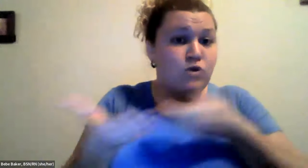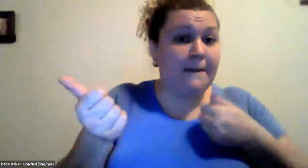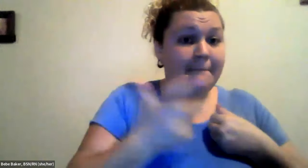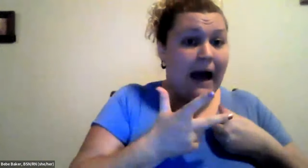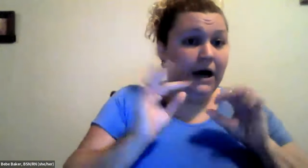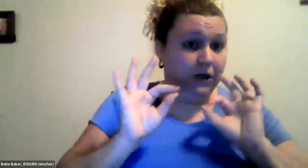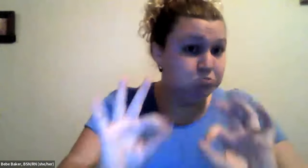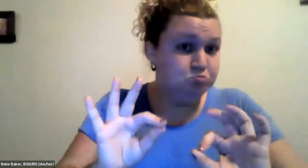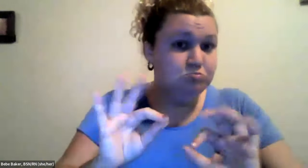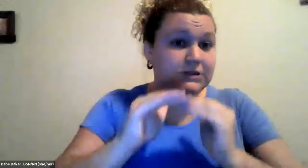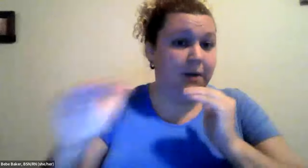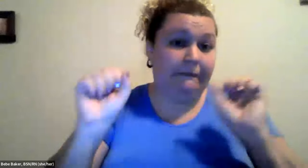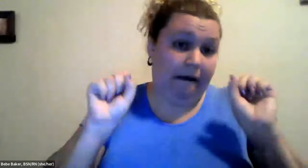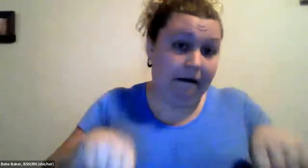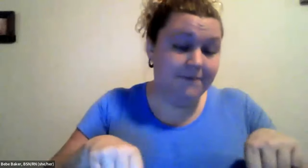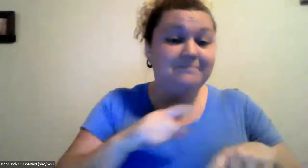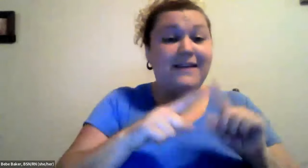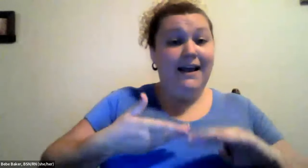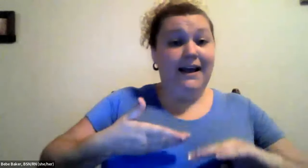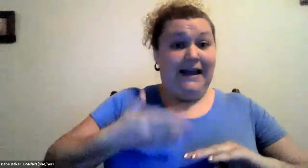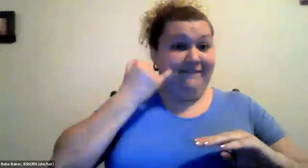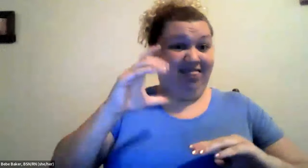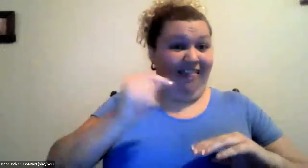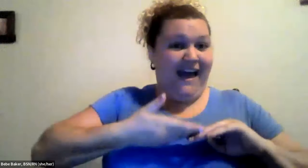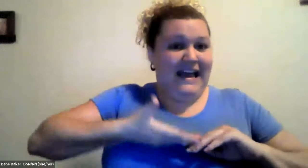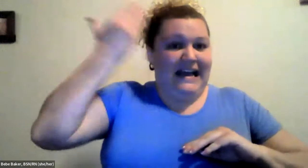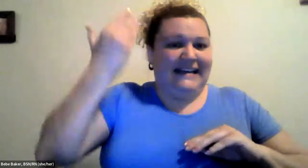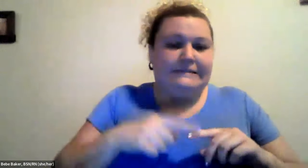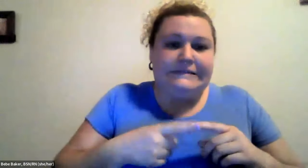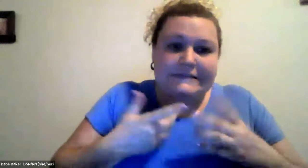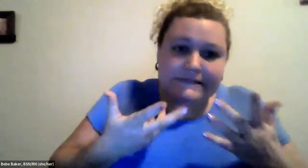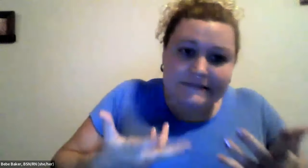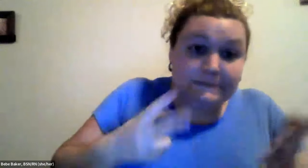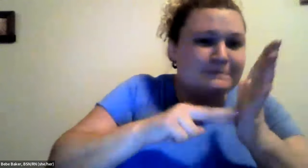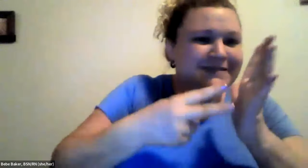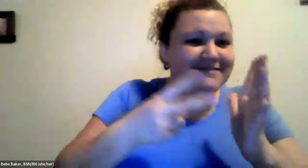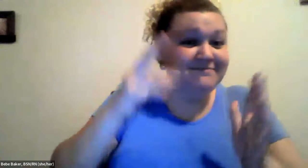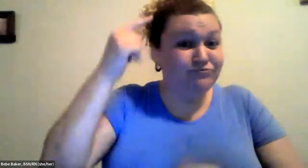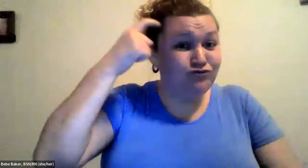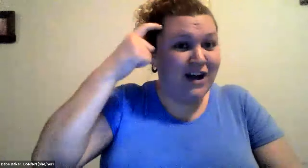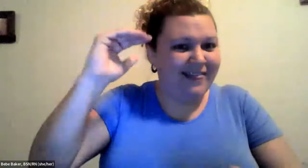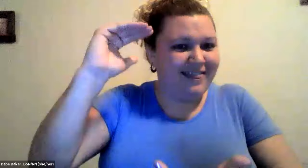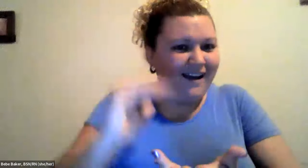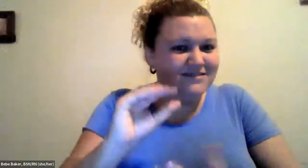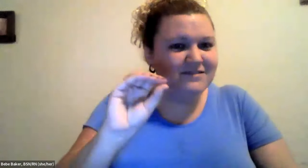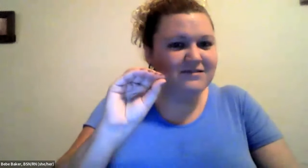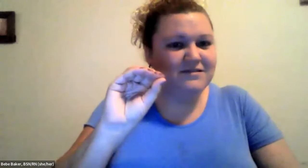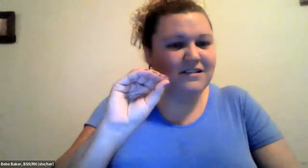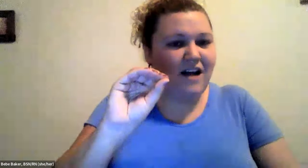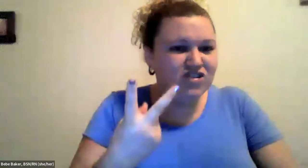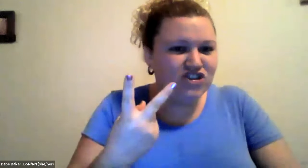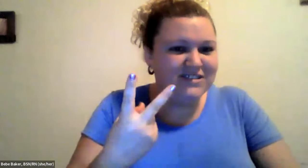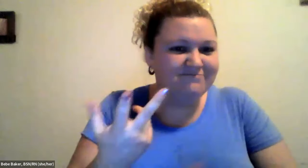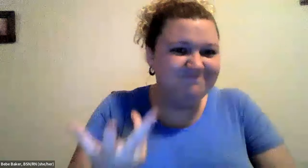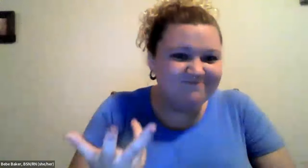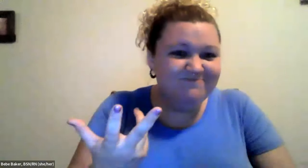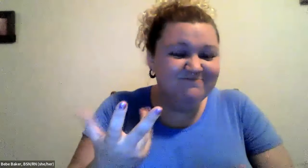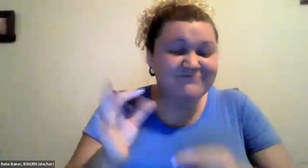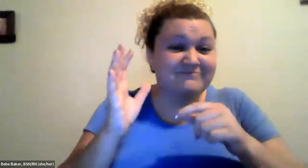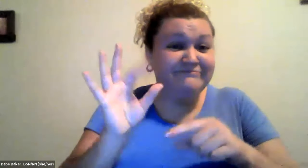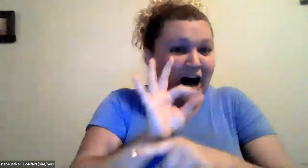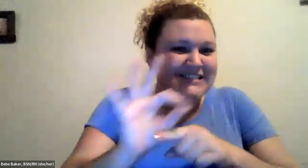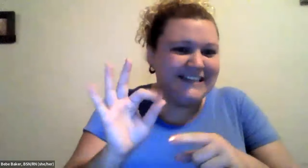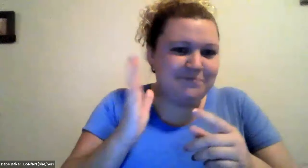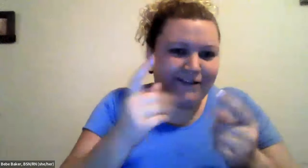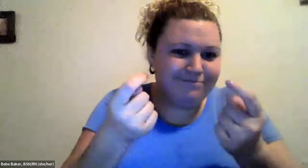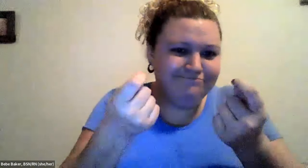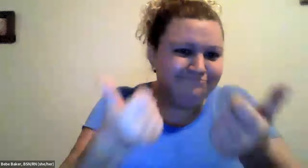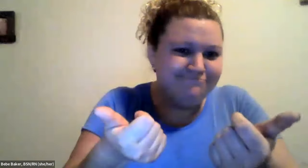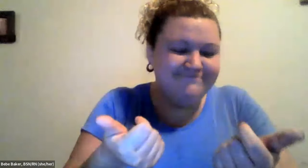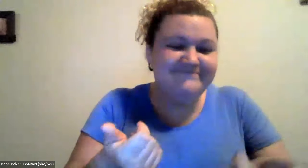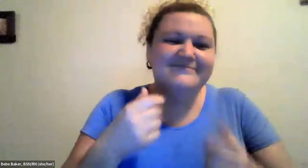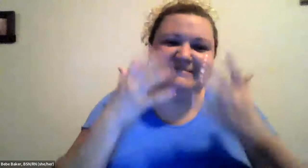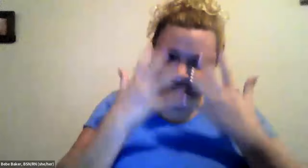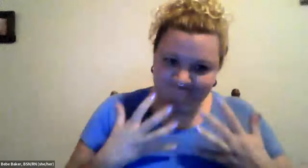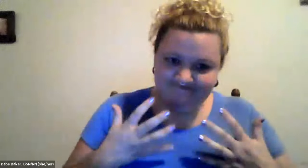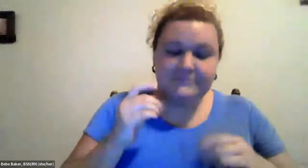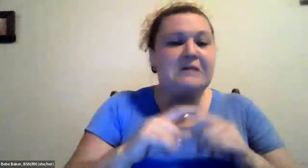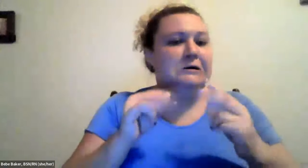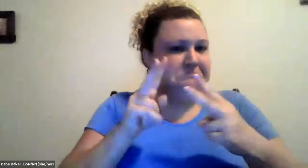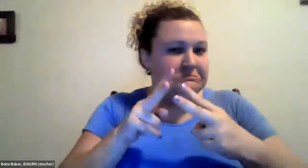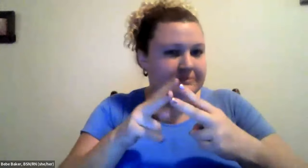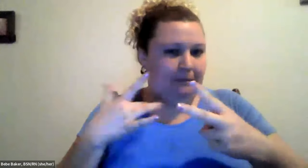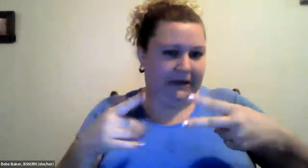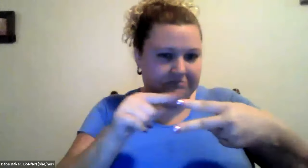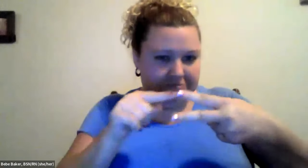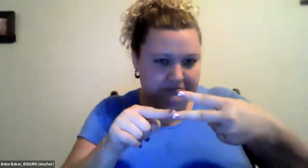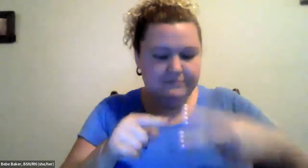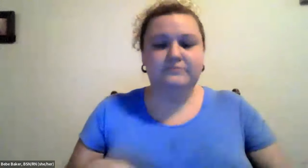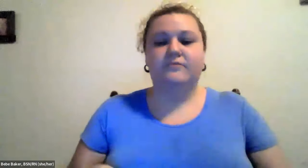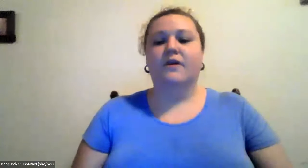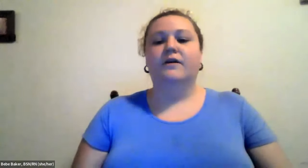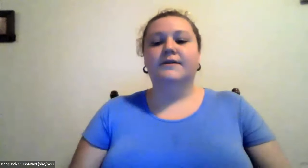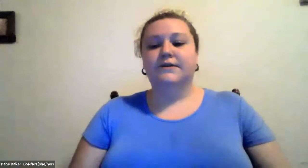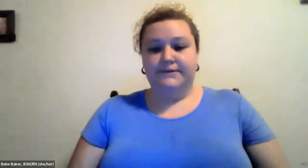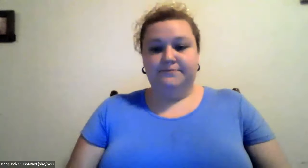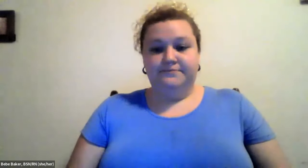Cristine Saunders: there's a higher survival rate with people who have those clots we can bring you back, but somebody who has a clot above the heart, means that the hot the brain is getting less oxygen and, unfortunately, that leads to some problems.